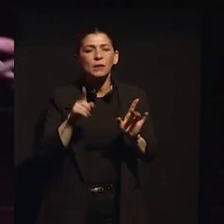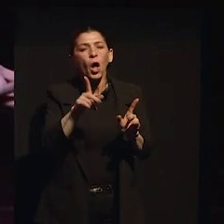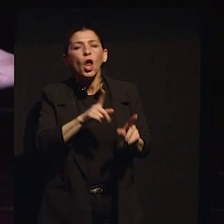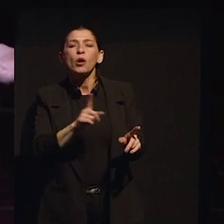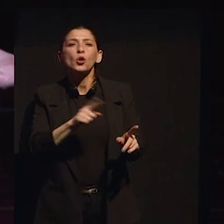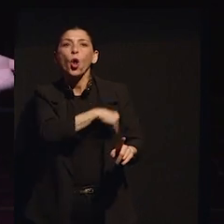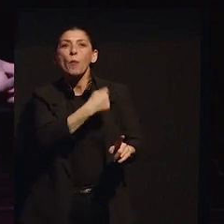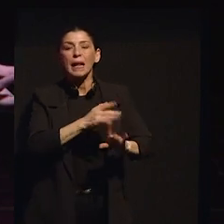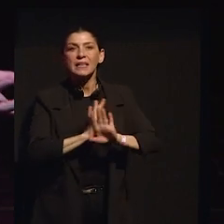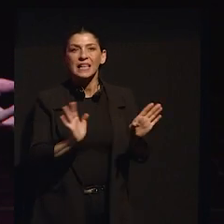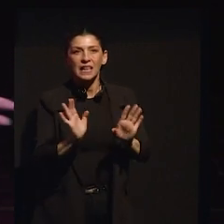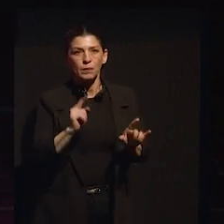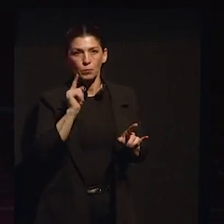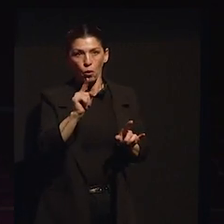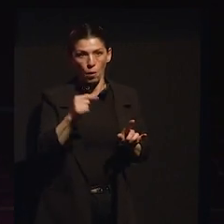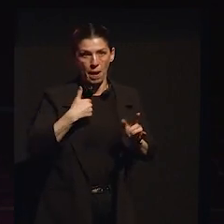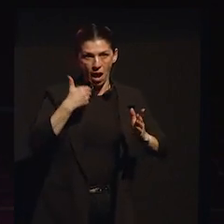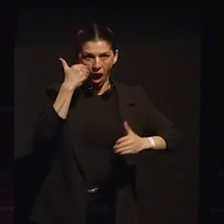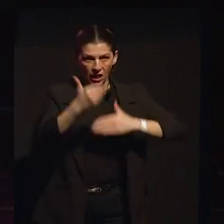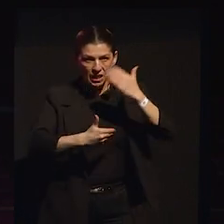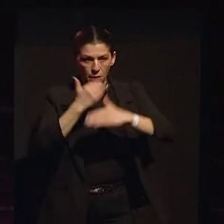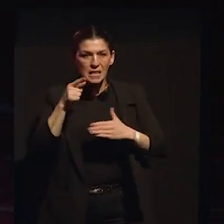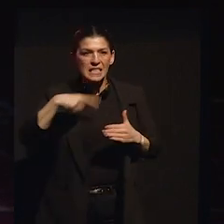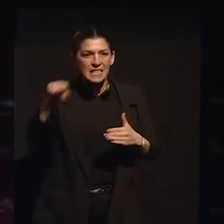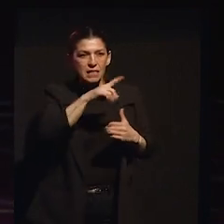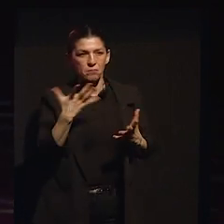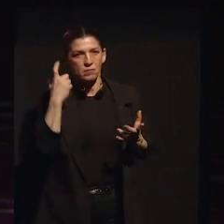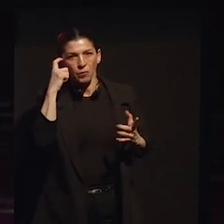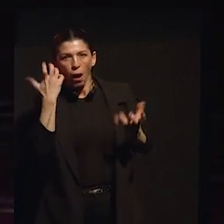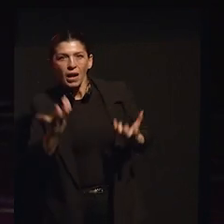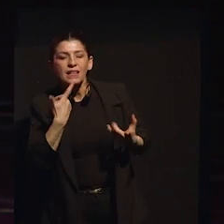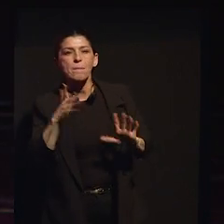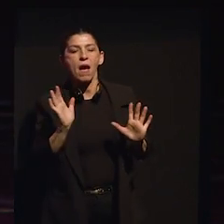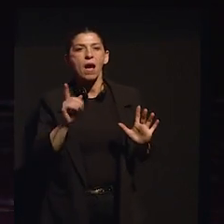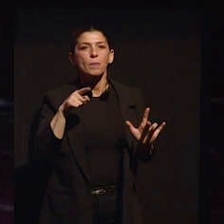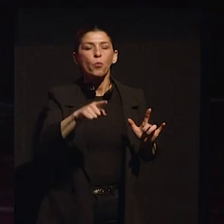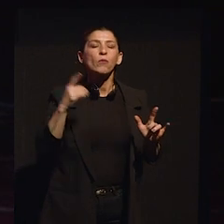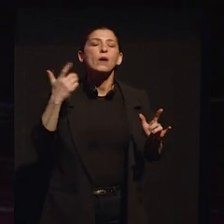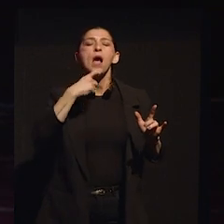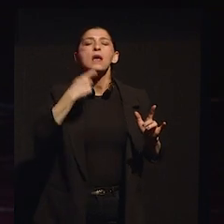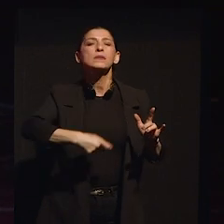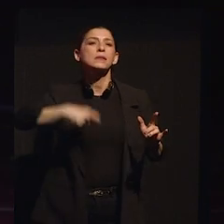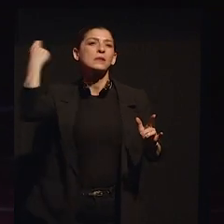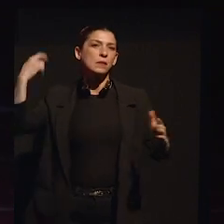There is a character called Gilgamesh in mythology. Tall, like that. Mythology is not a normal thing. So, don’t try to rationally conceive